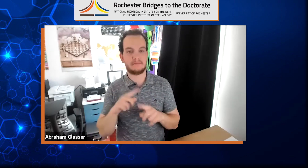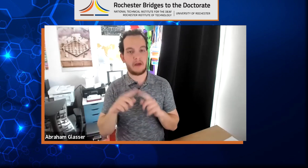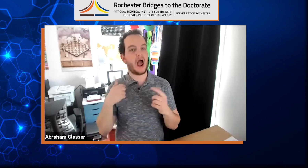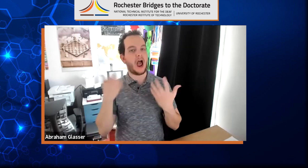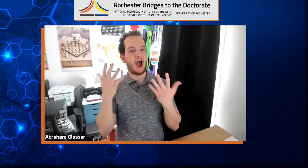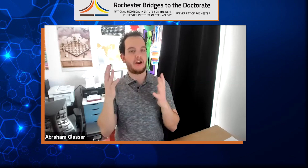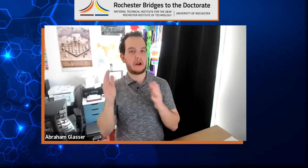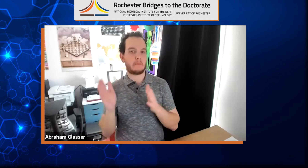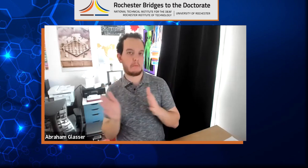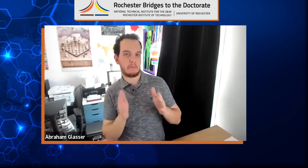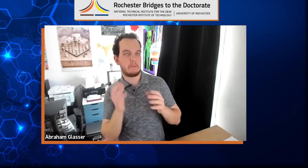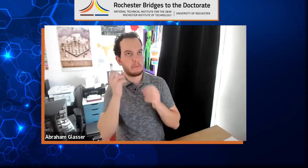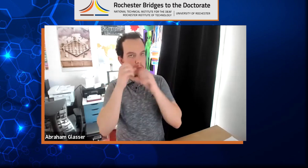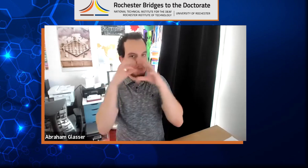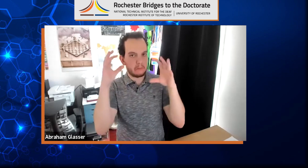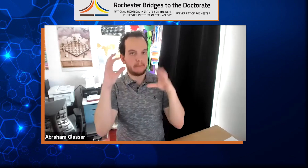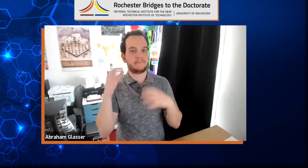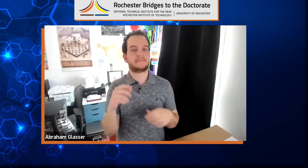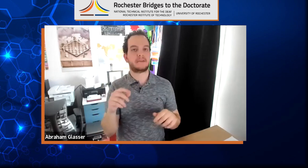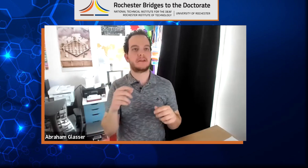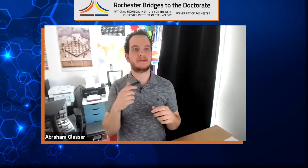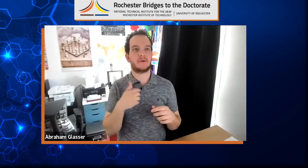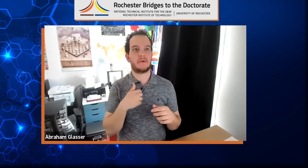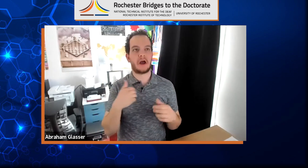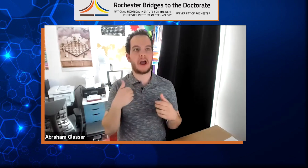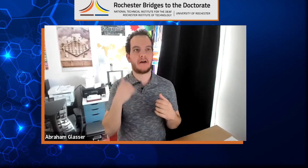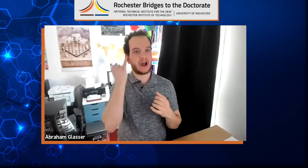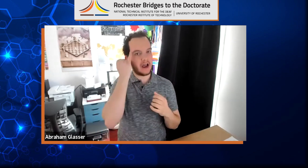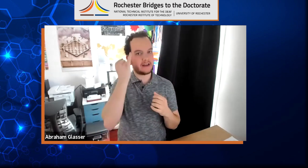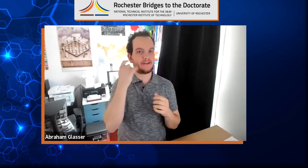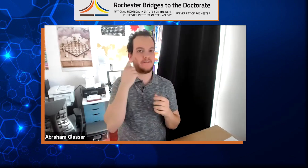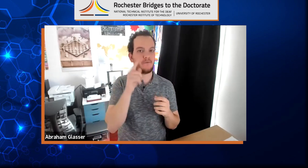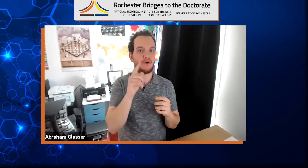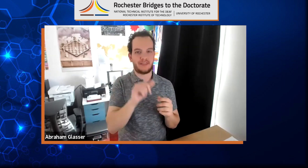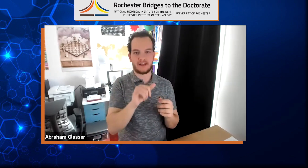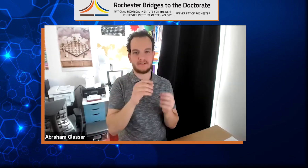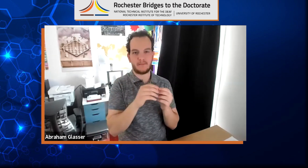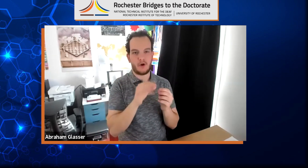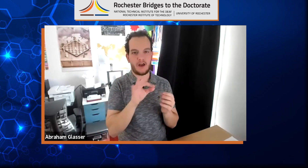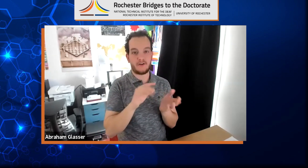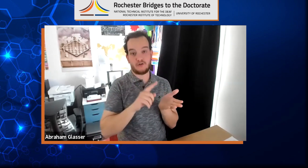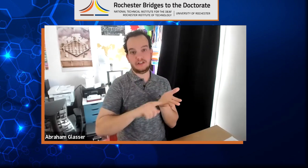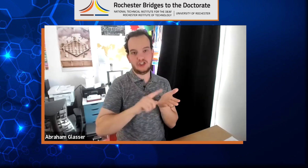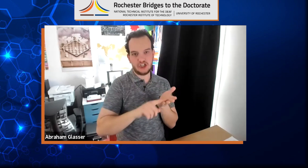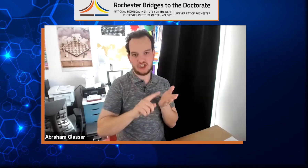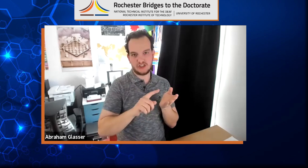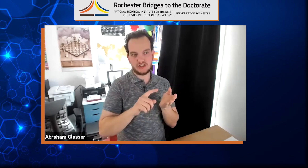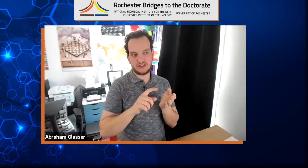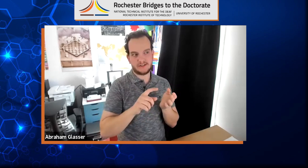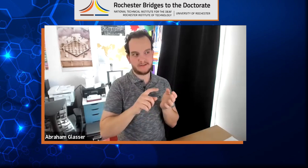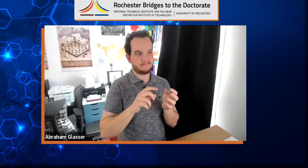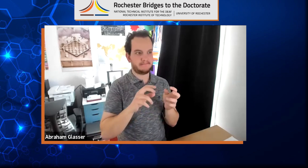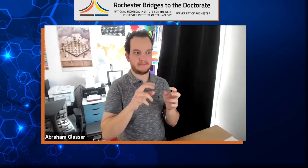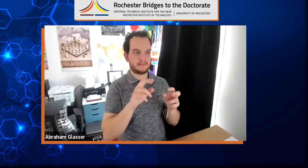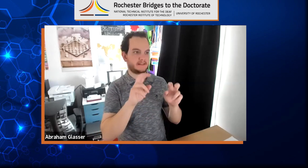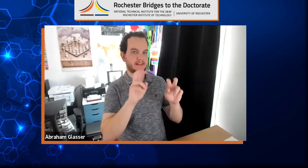but I'm planning for it. And I have an idea for the type of research topic